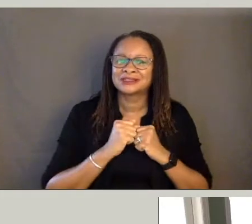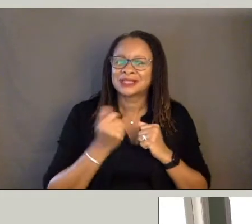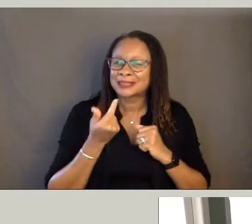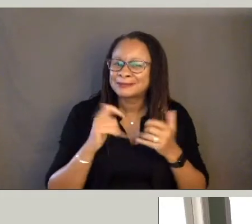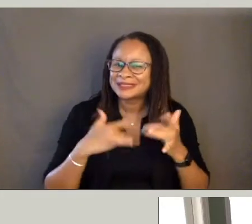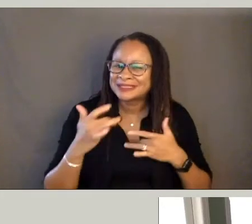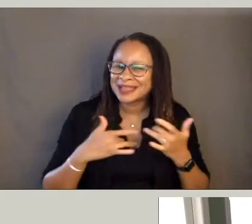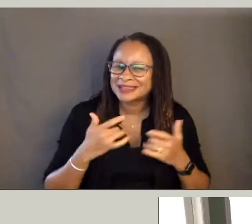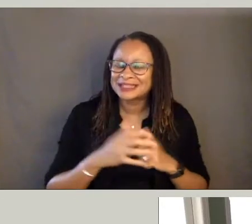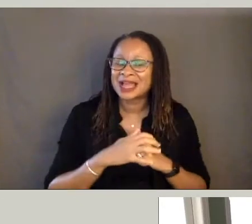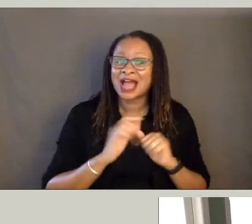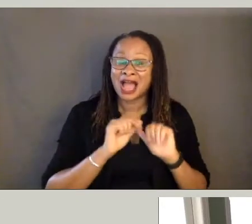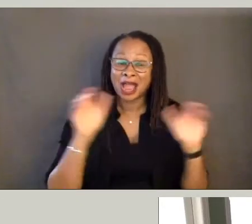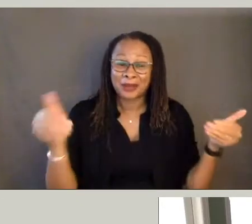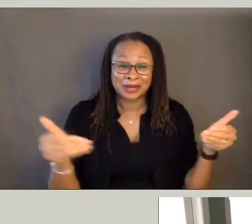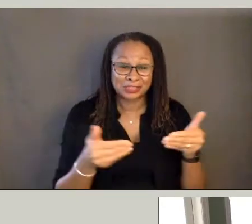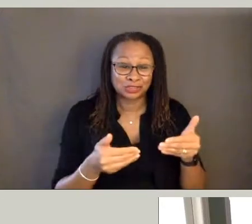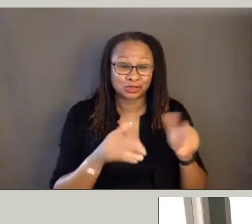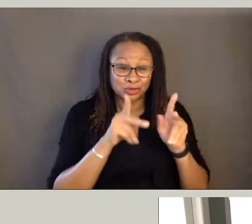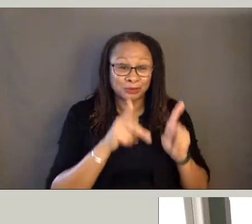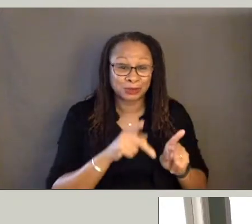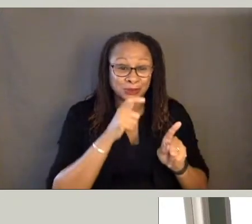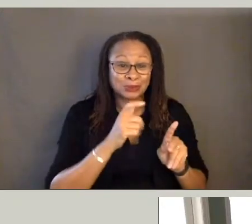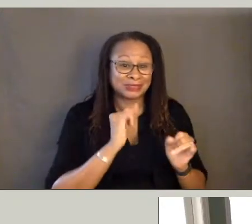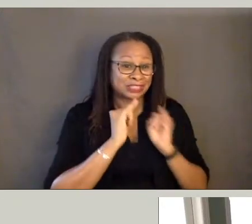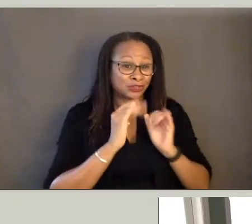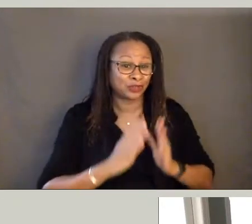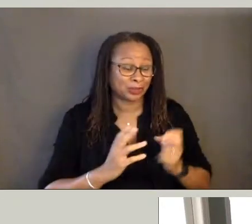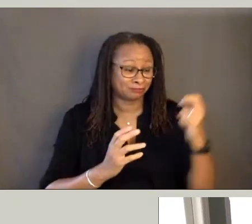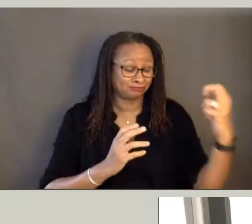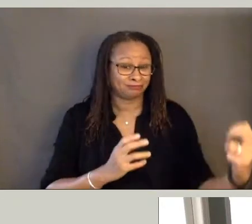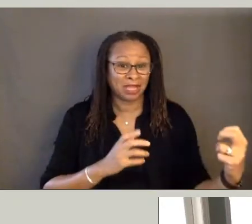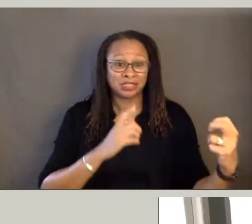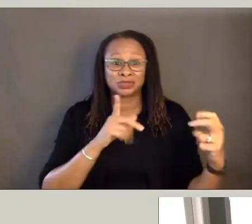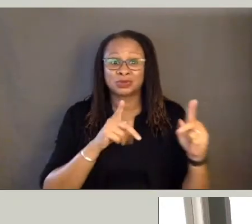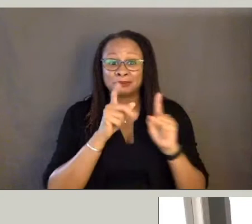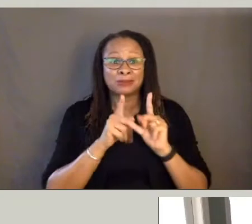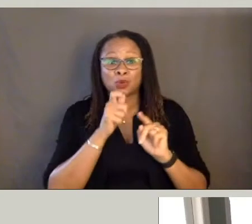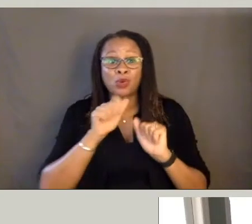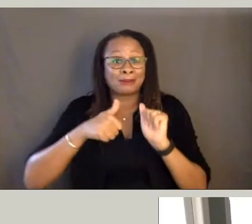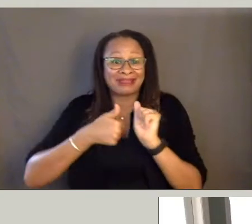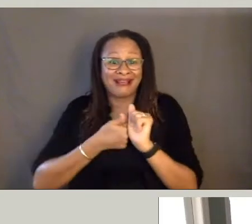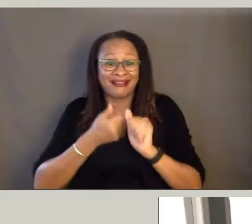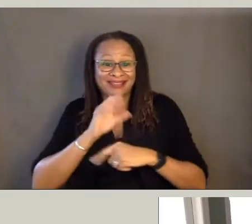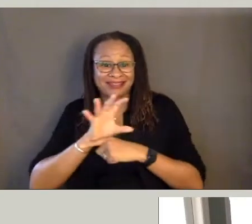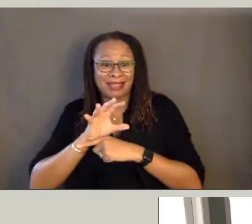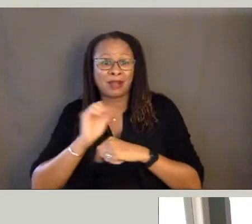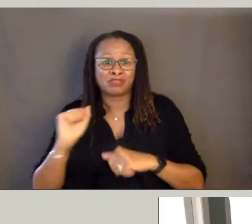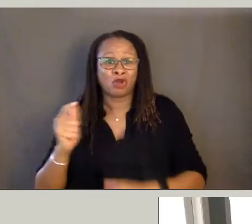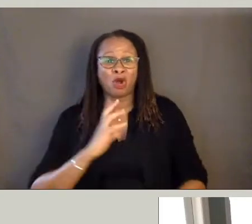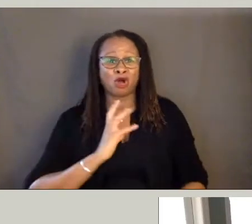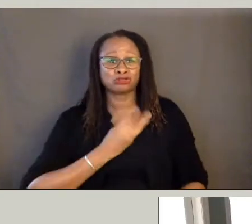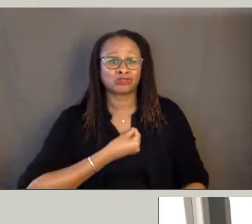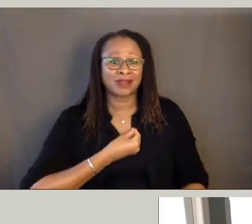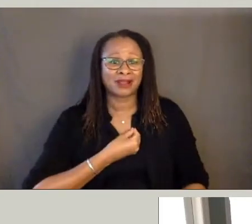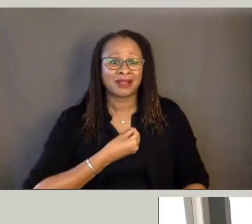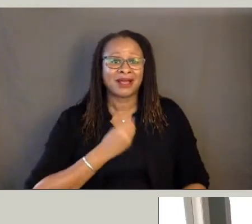And I would introduce the interviewee to the people behind the camera who are all trans, and their faces would relax a little bit